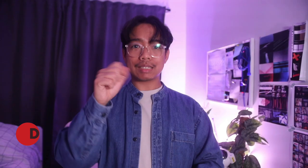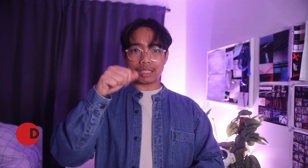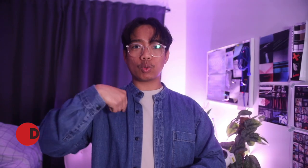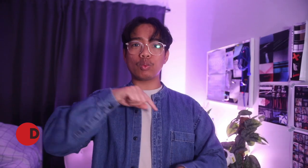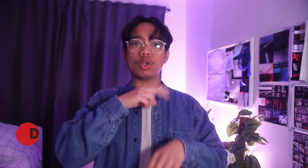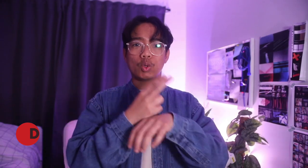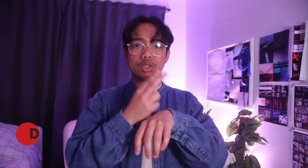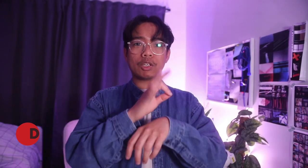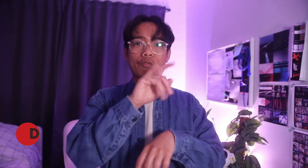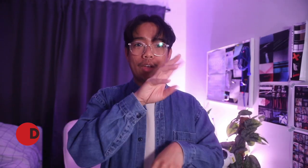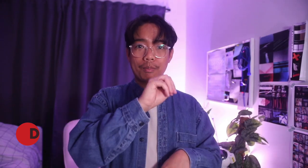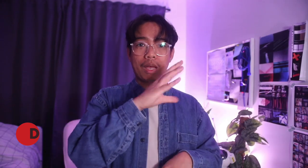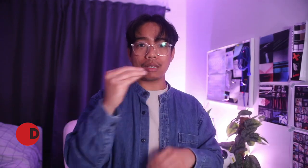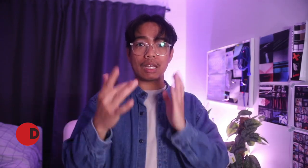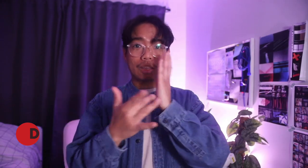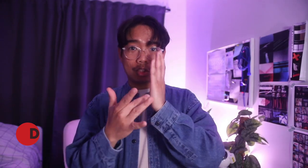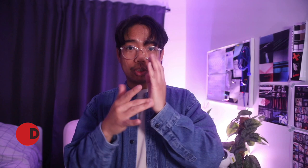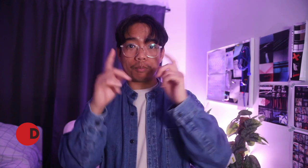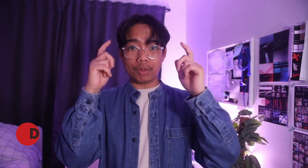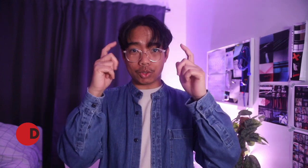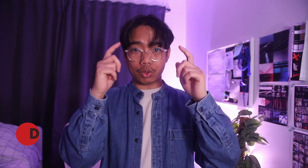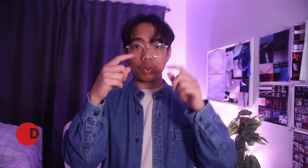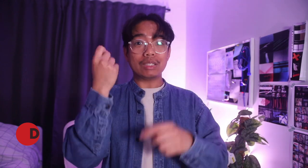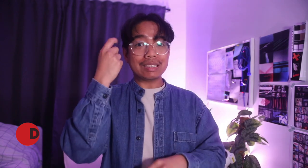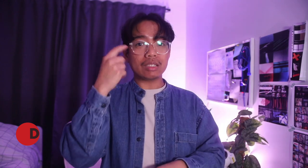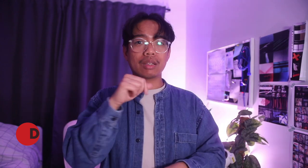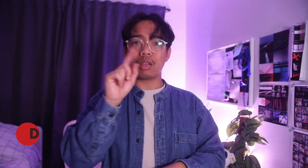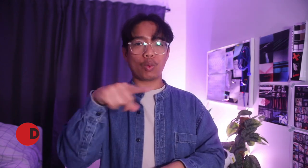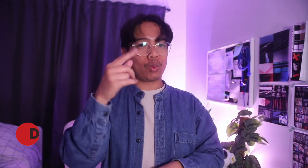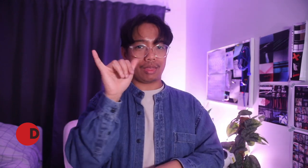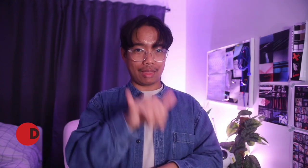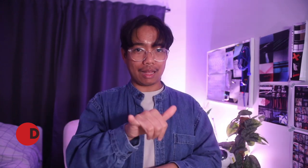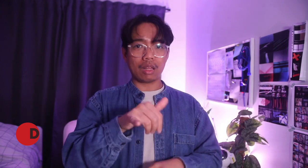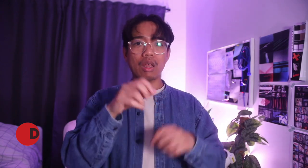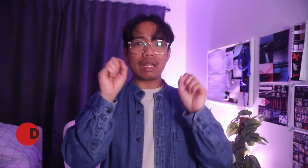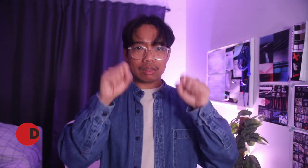We use film and digital cameras, but not only that, it could be videography,